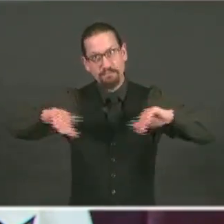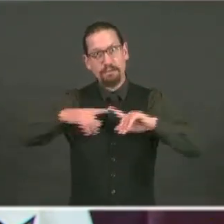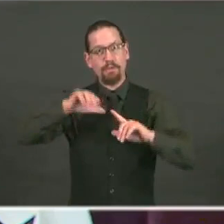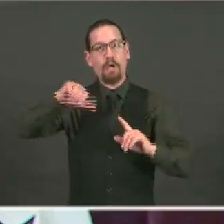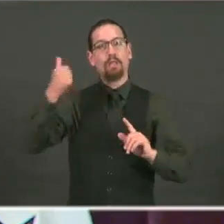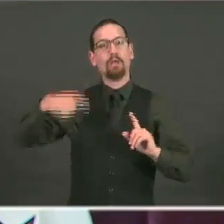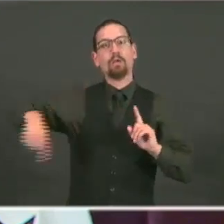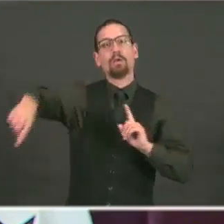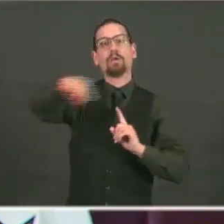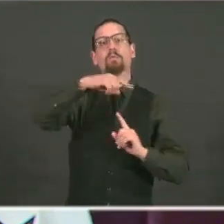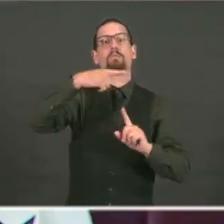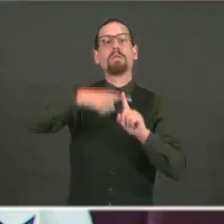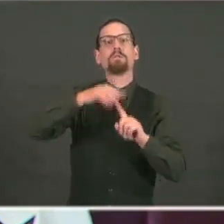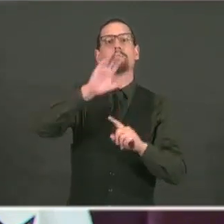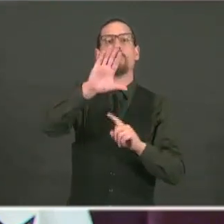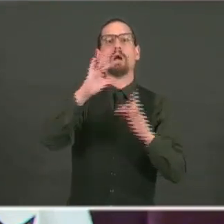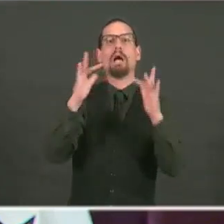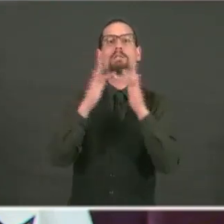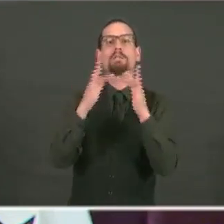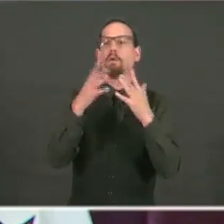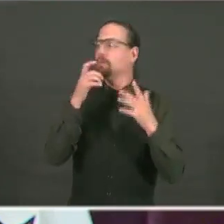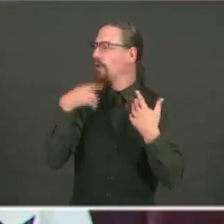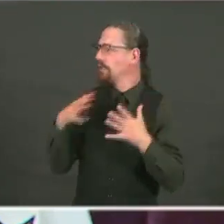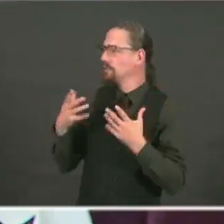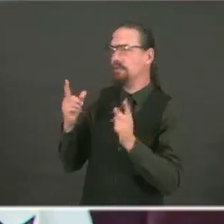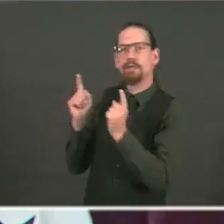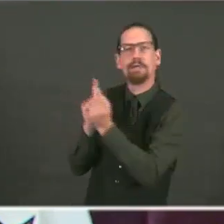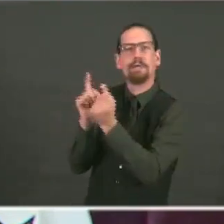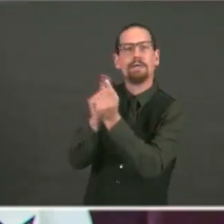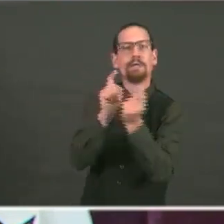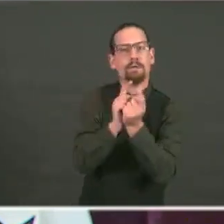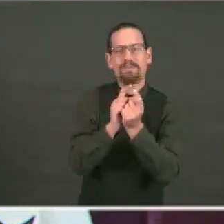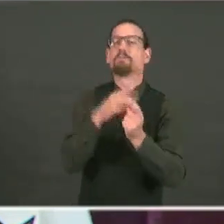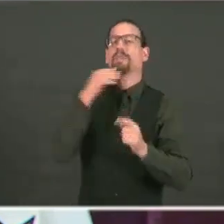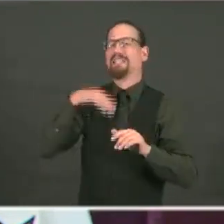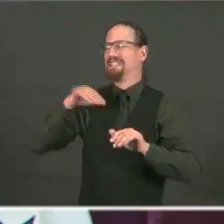IMMEDIATELY PUT INTO ISOLATION HOUSING AND THEIR ENTIRE GROUP OF CONTACTS IS TESTED AND